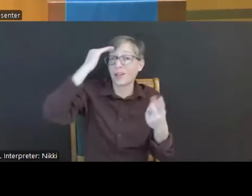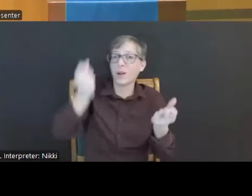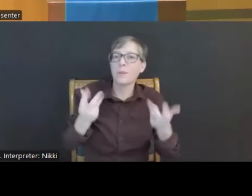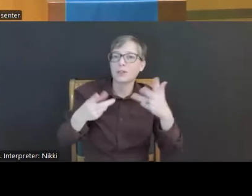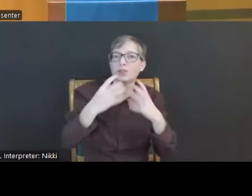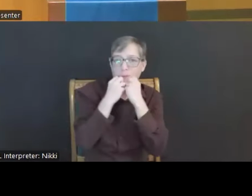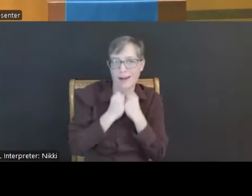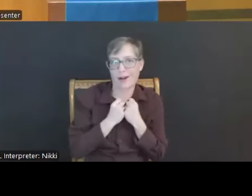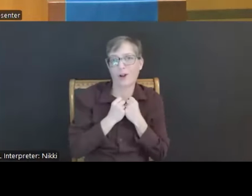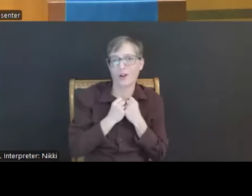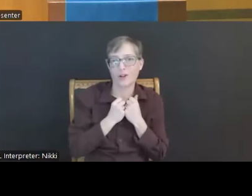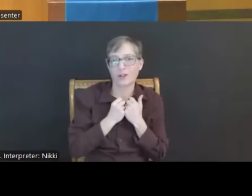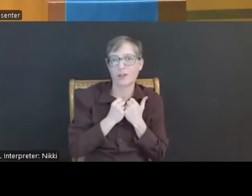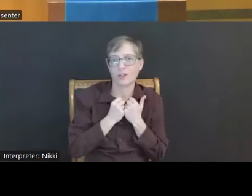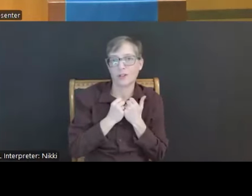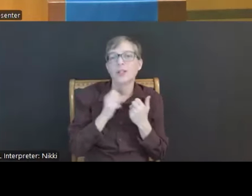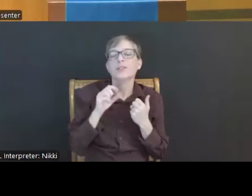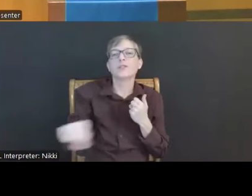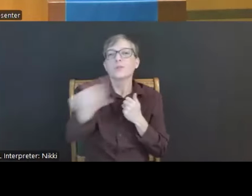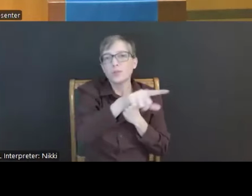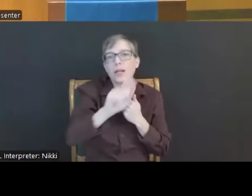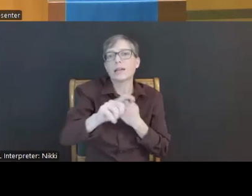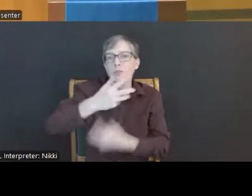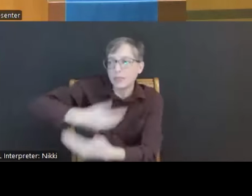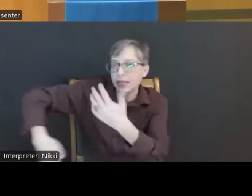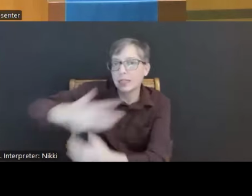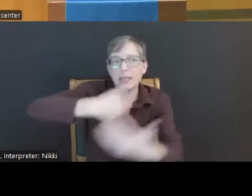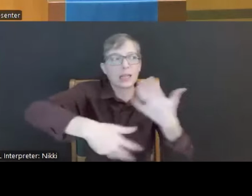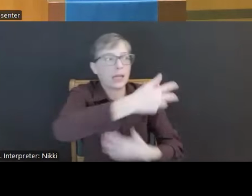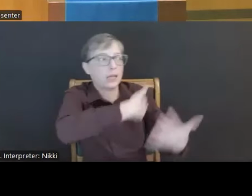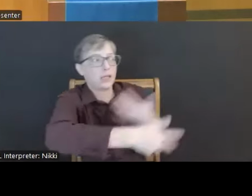and you're getting out there um doing community engagement um is very key so there's some that